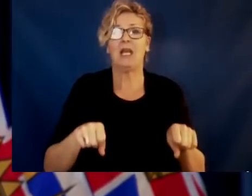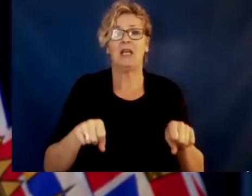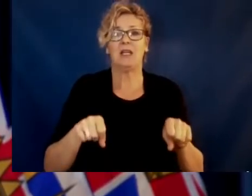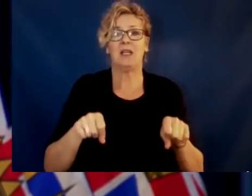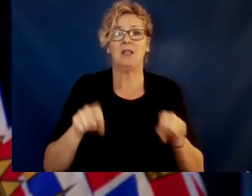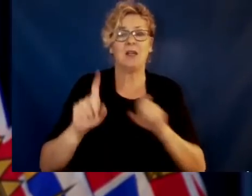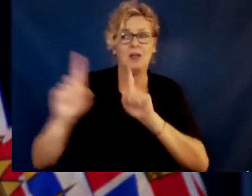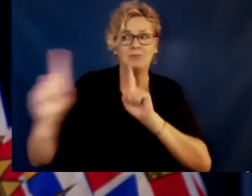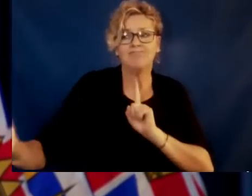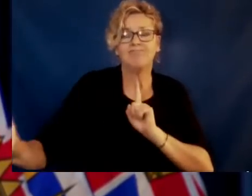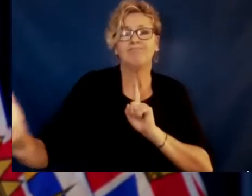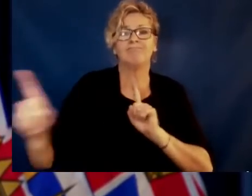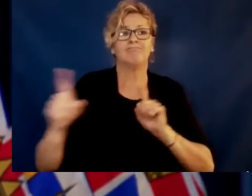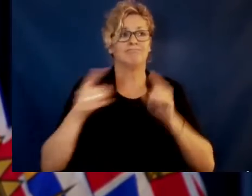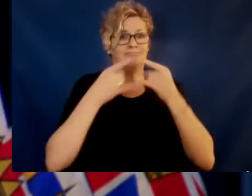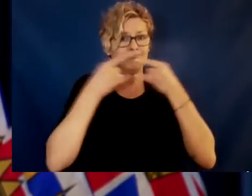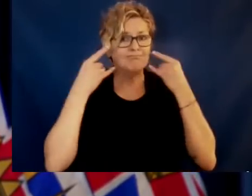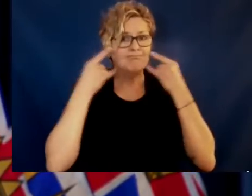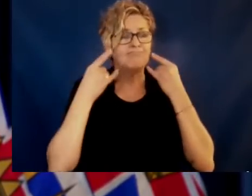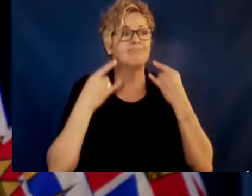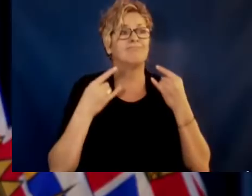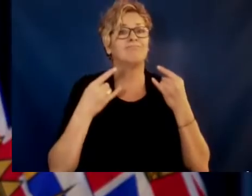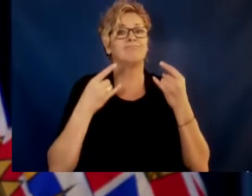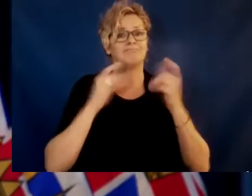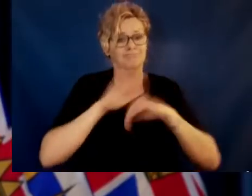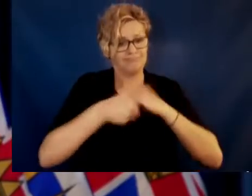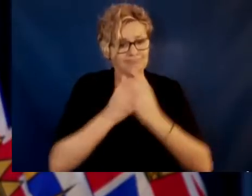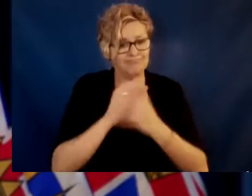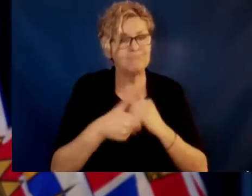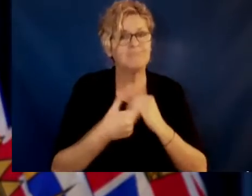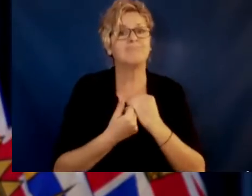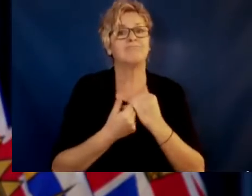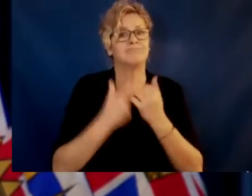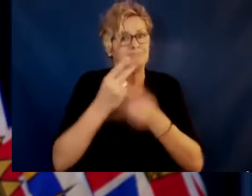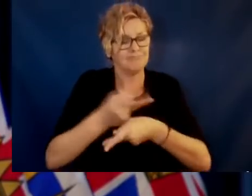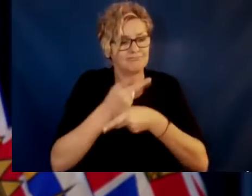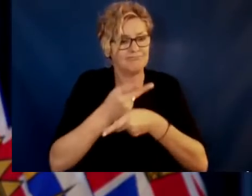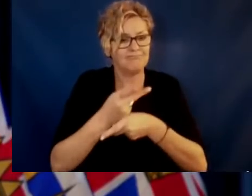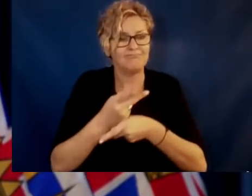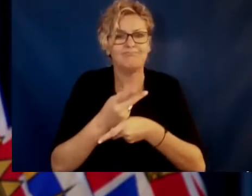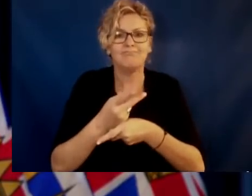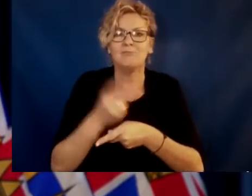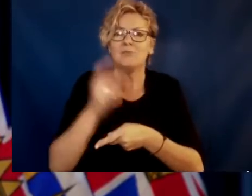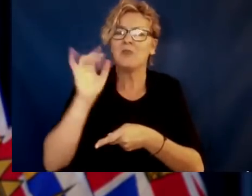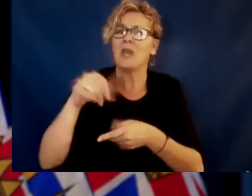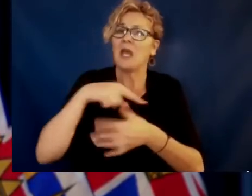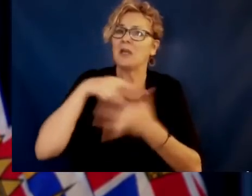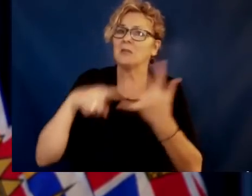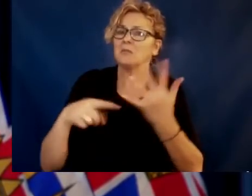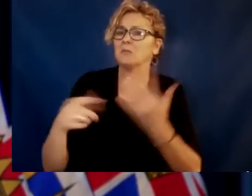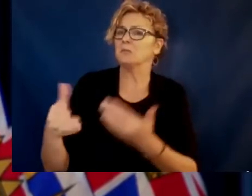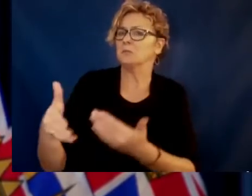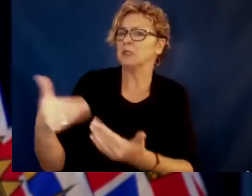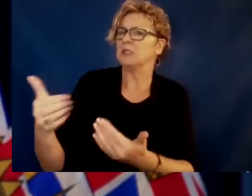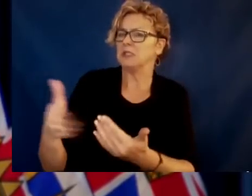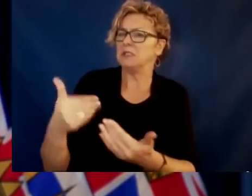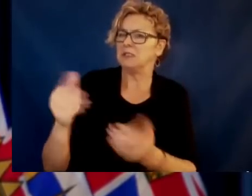ones is much harder harder. It requires more effort and more sacrifice. But I want you to know that what you